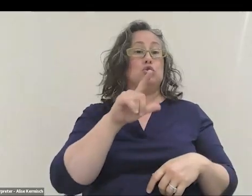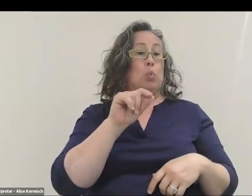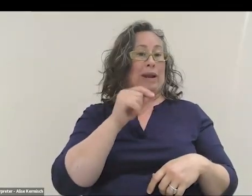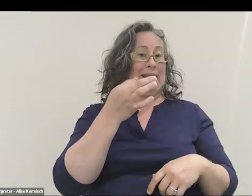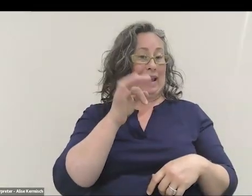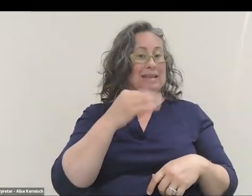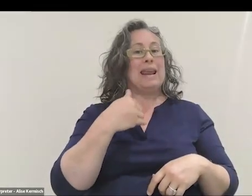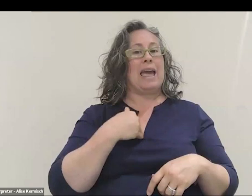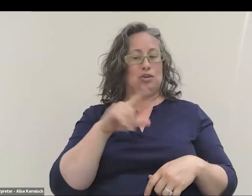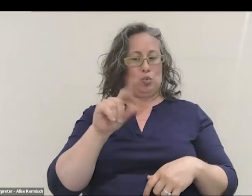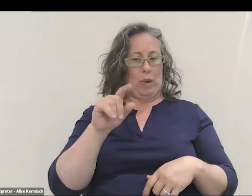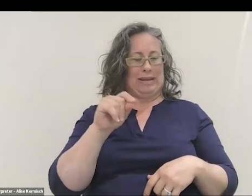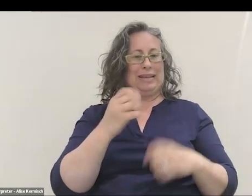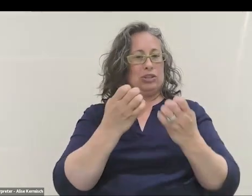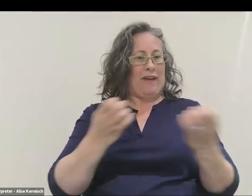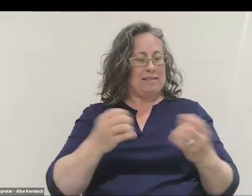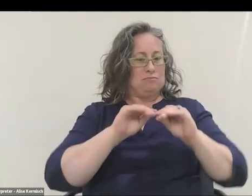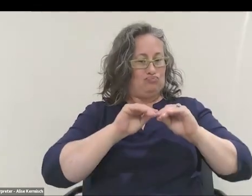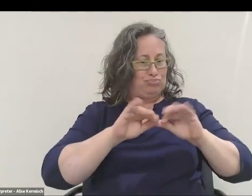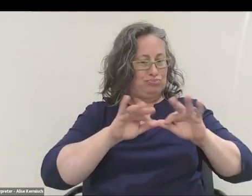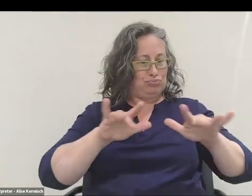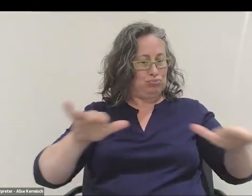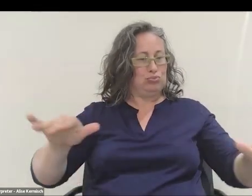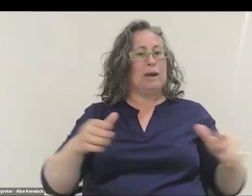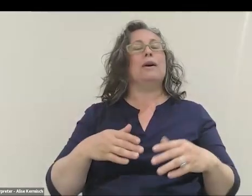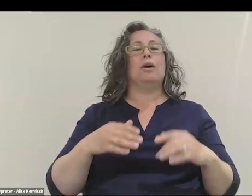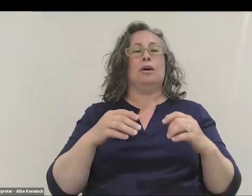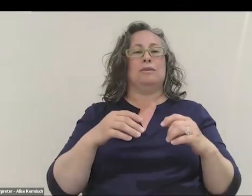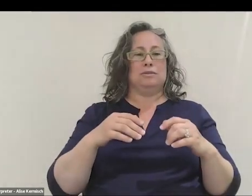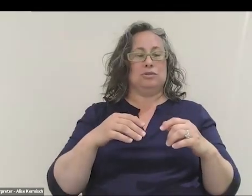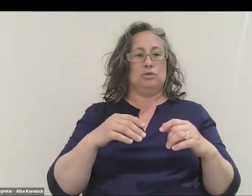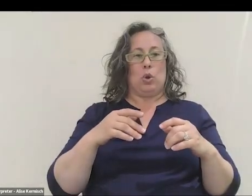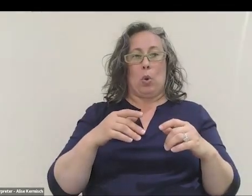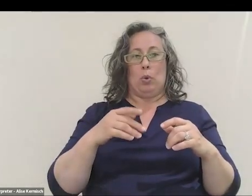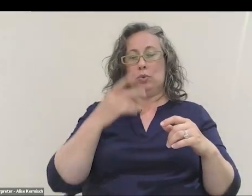that we distributed across the path of totality.